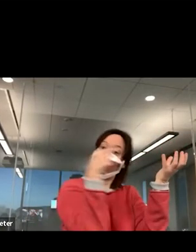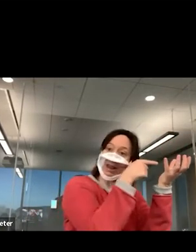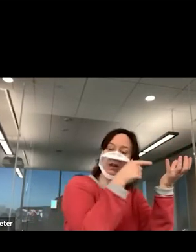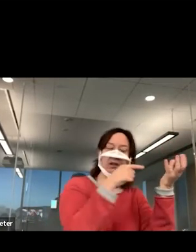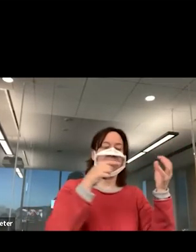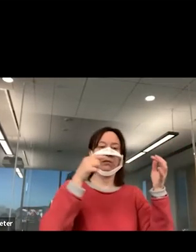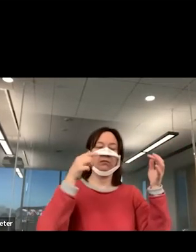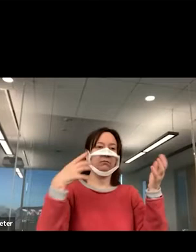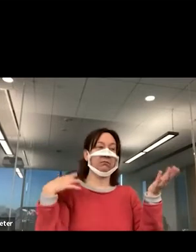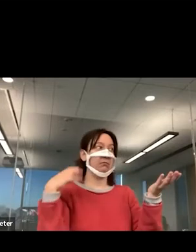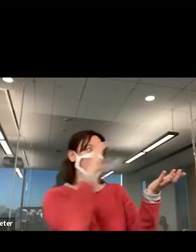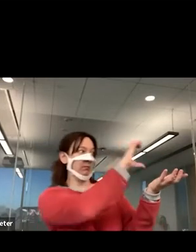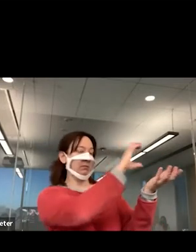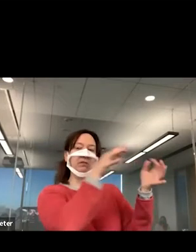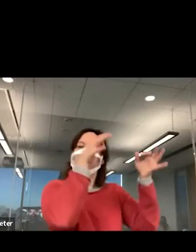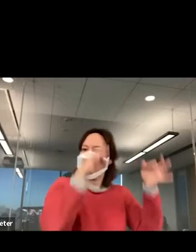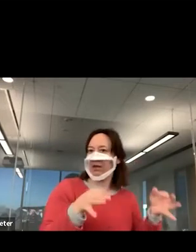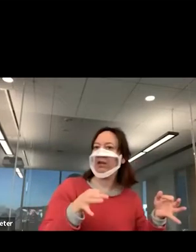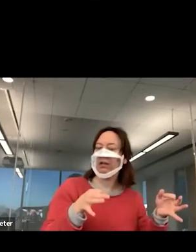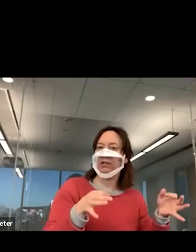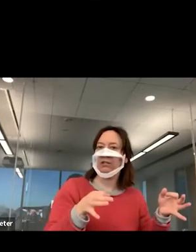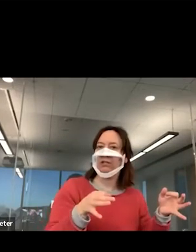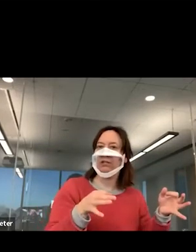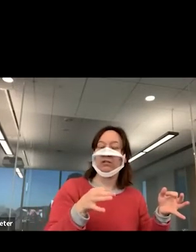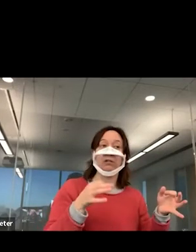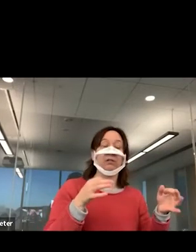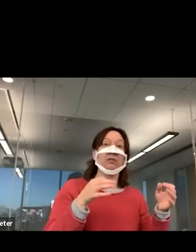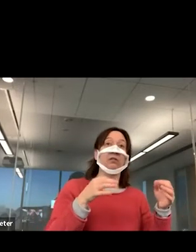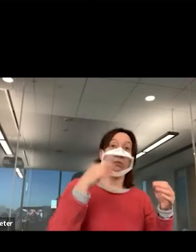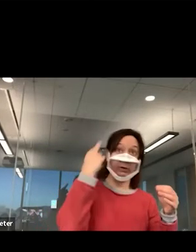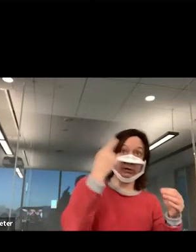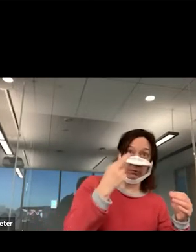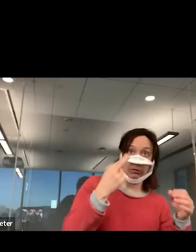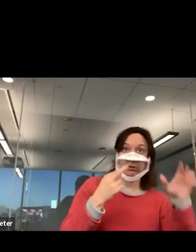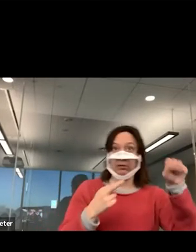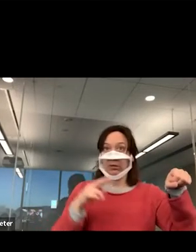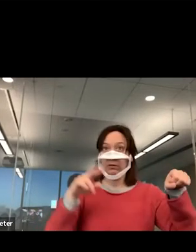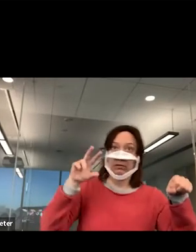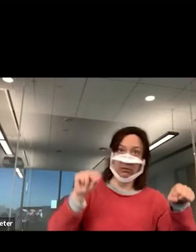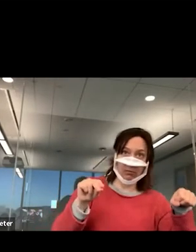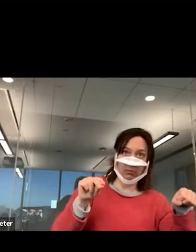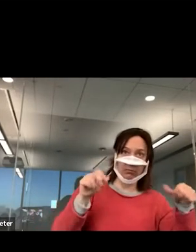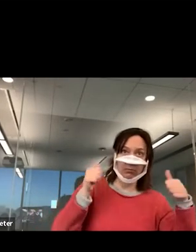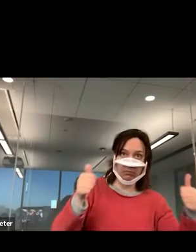whether it's reasonable and not about whether you know the department can afford an accommodation